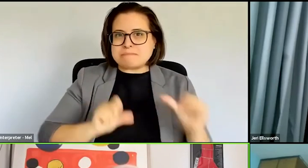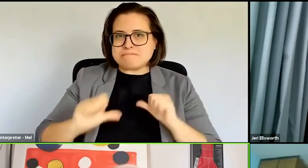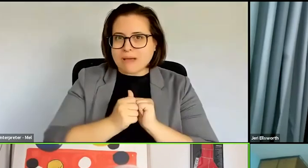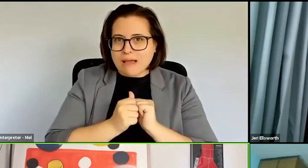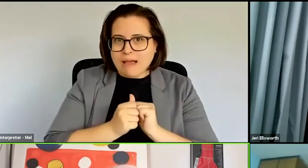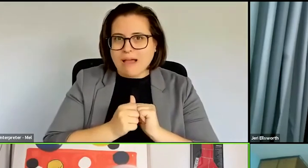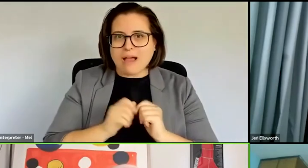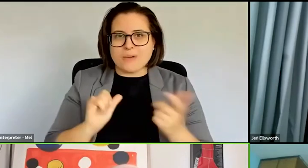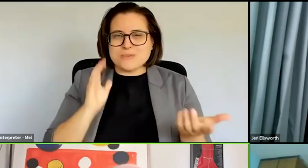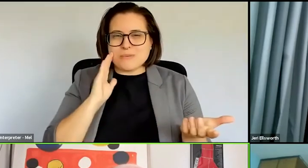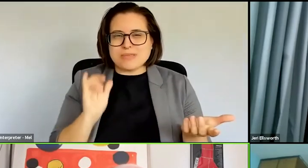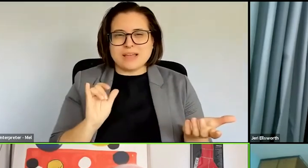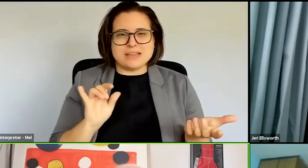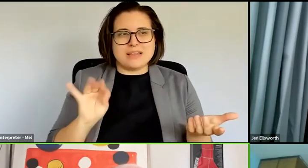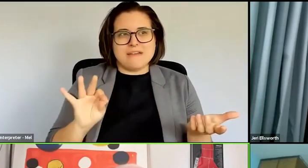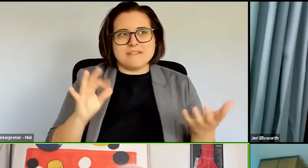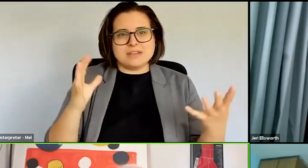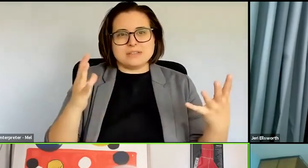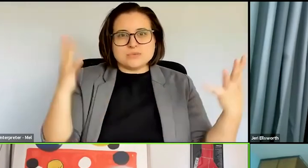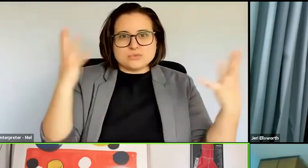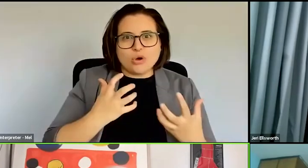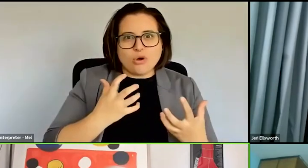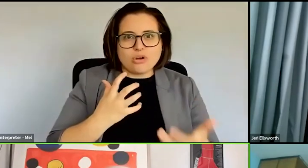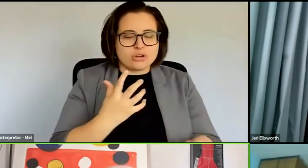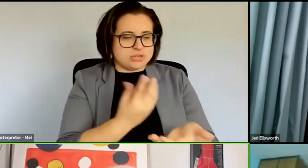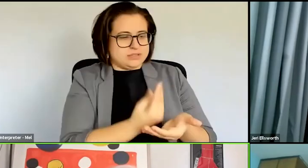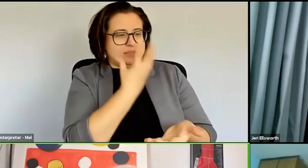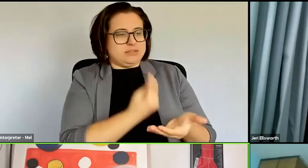and do it in the light, and do it in the rest of it, to be able to be there. So I think there